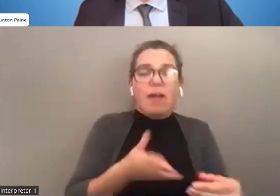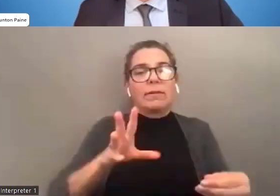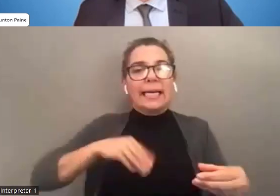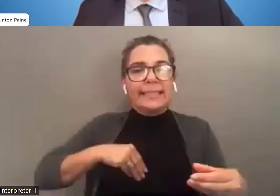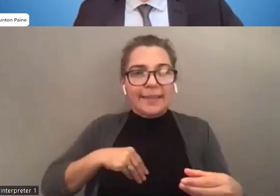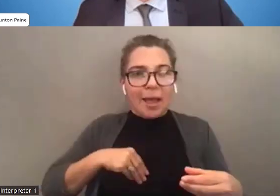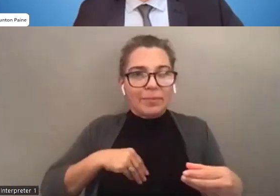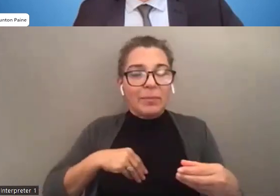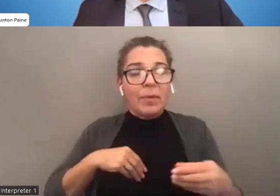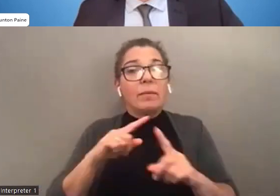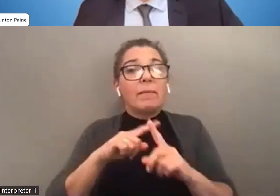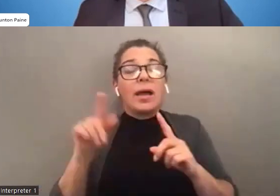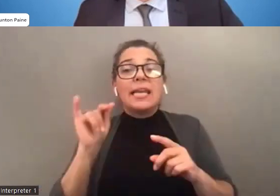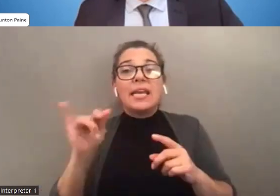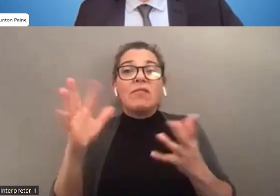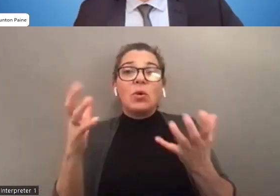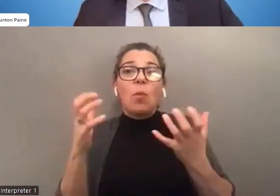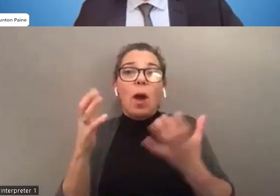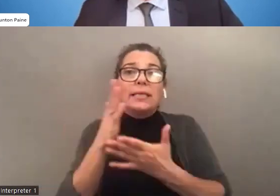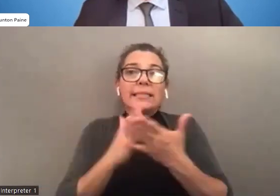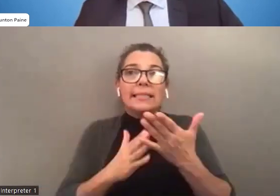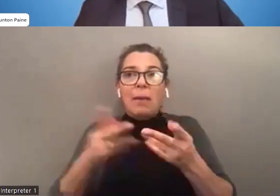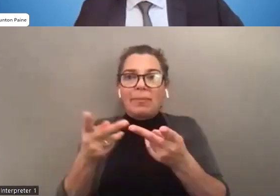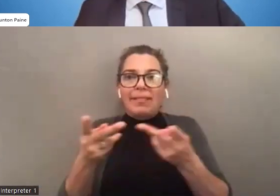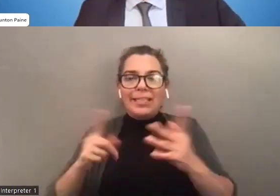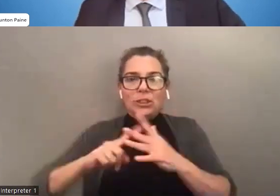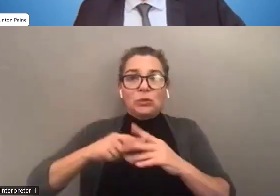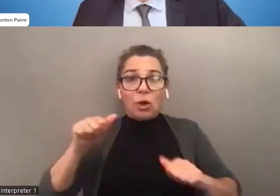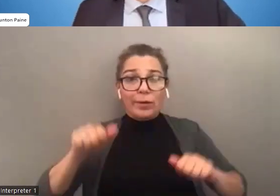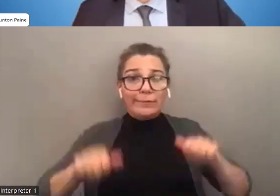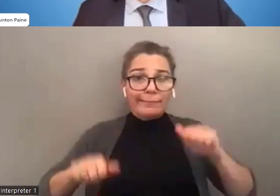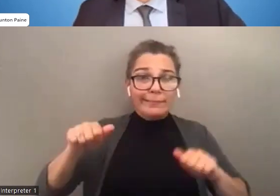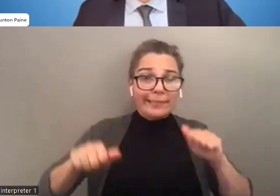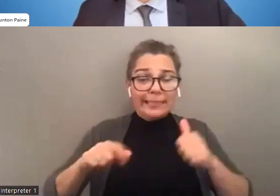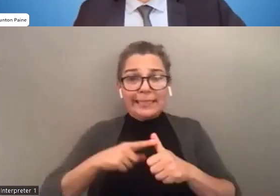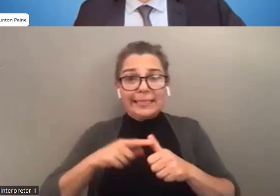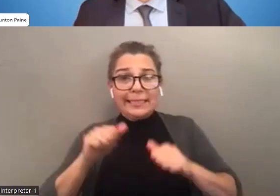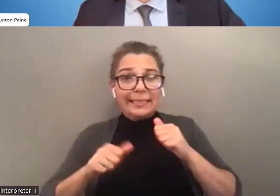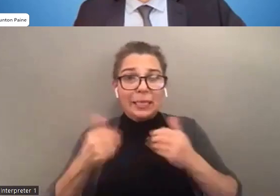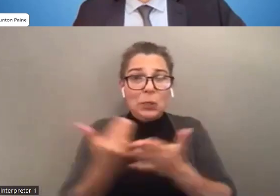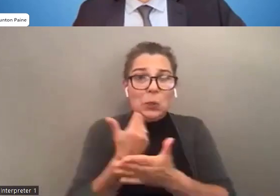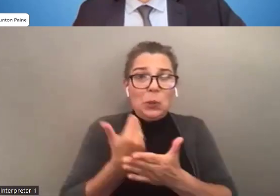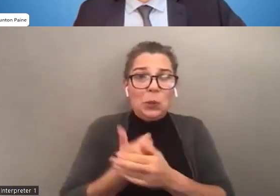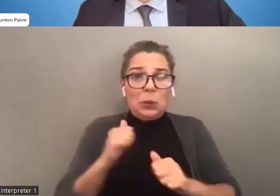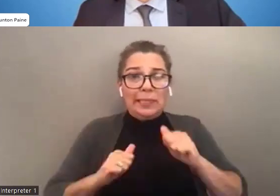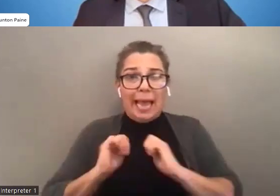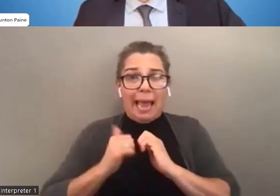But if you're looking for somewhere to start, especially for folks where this is new to you writing such a plan,